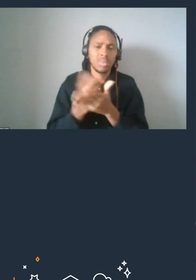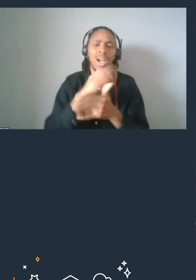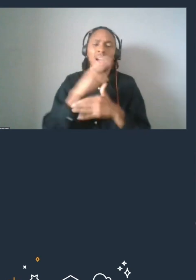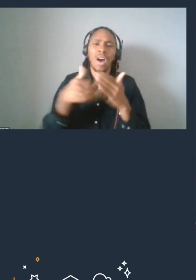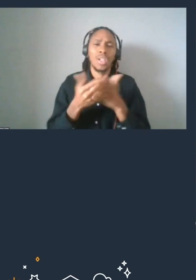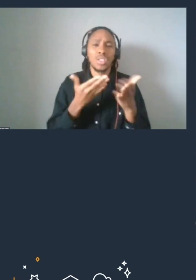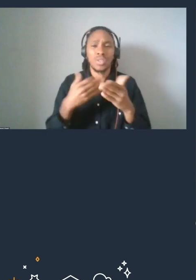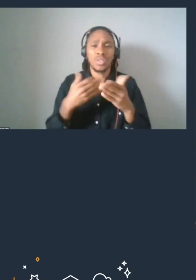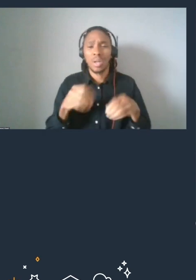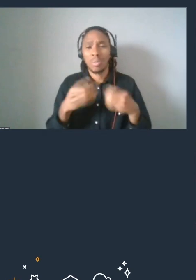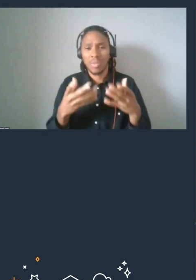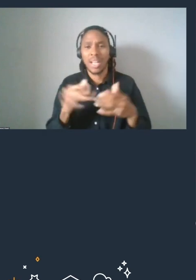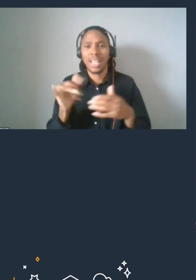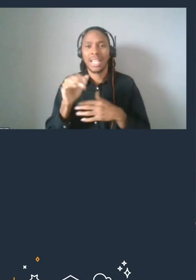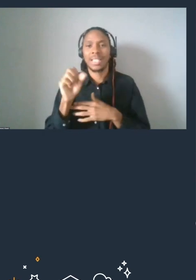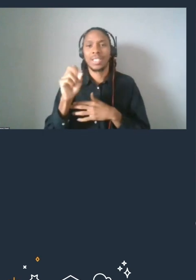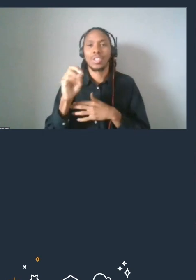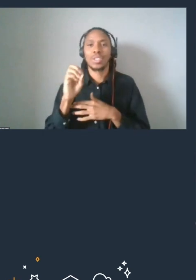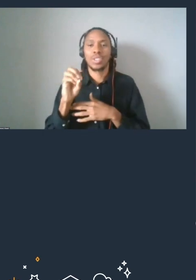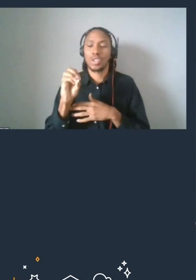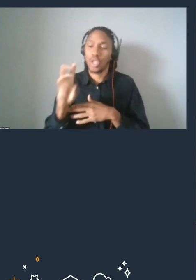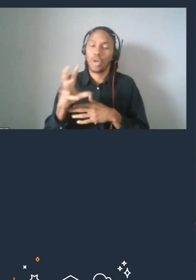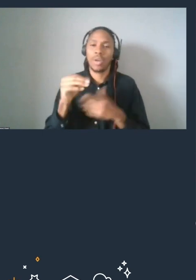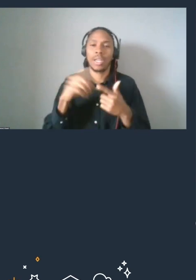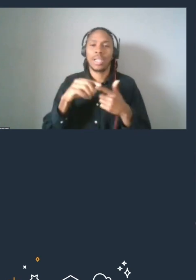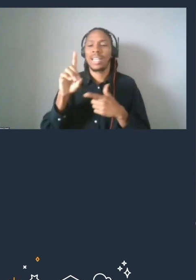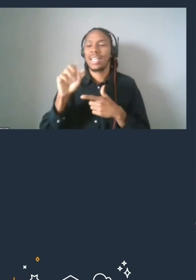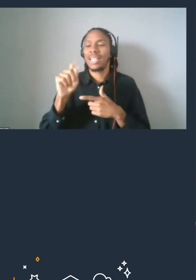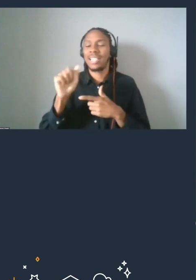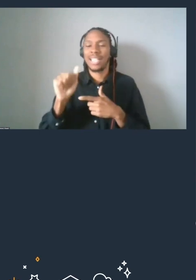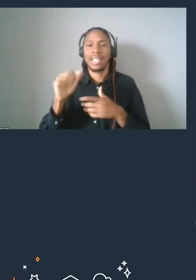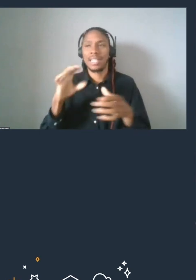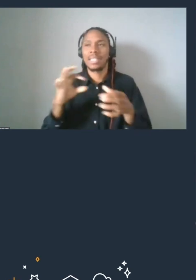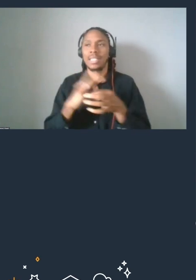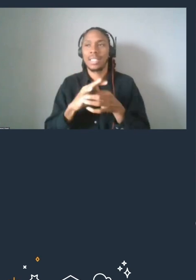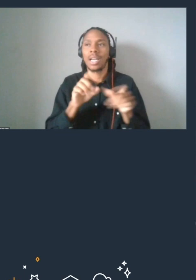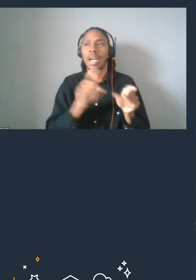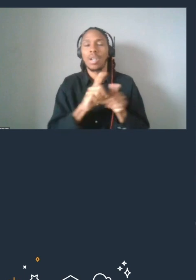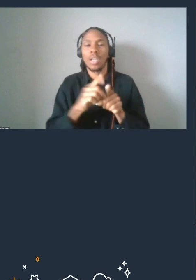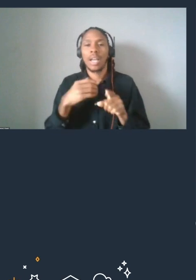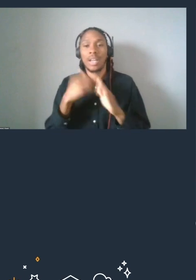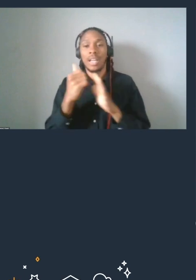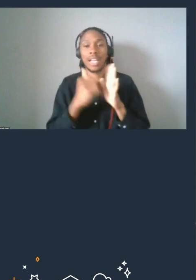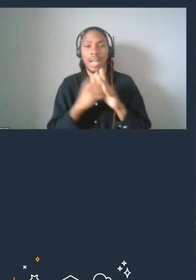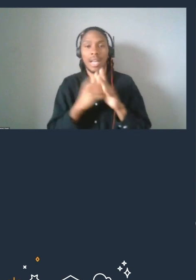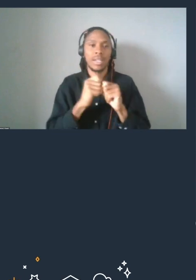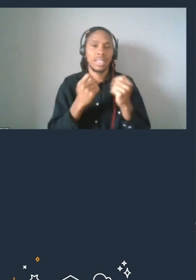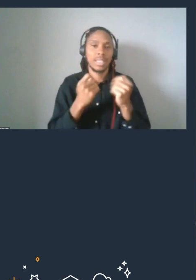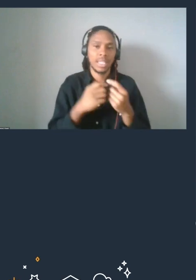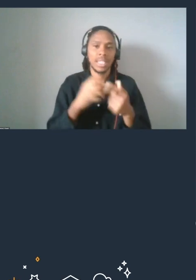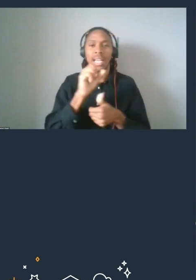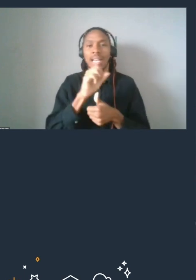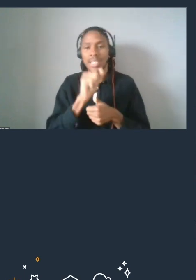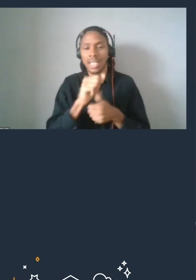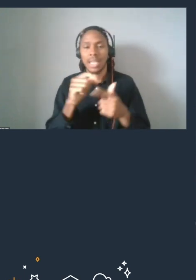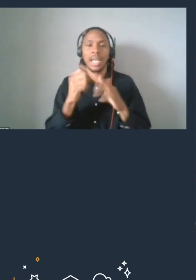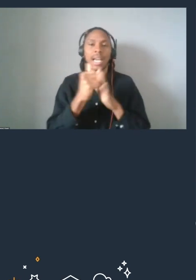like Snow and DataSync. And of course, you have your account teams, your SAs, your account managers, folks that are ready to help you,